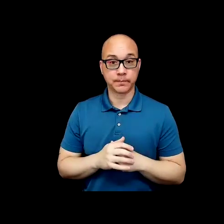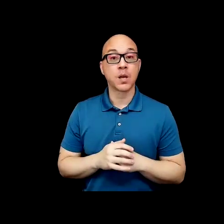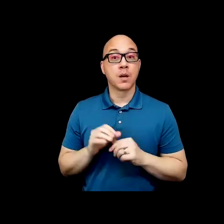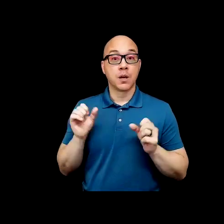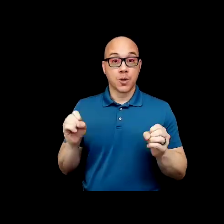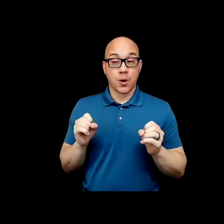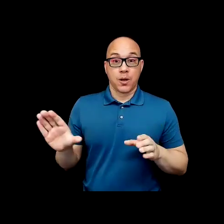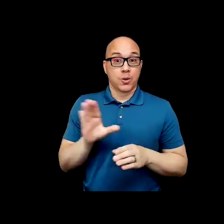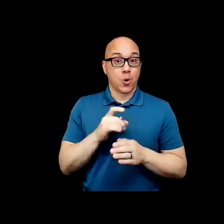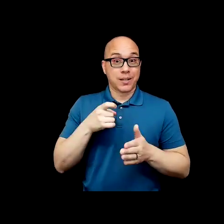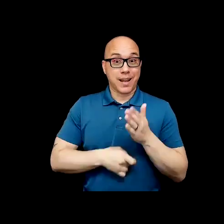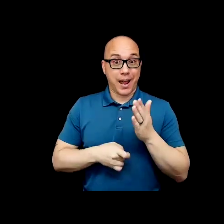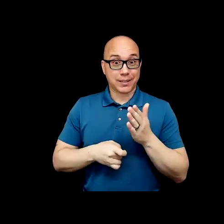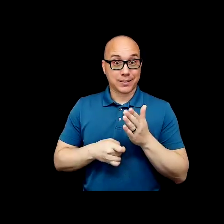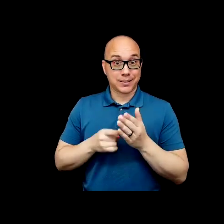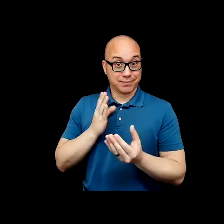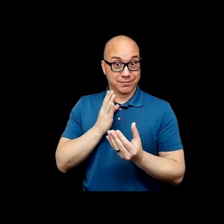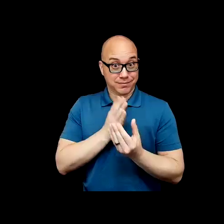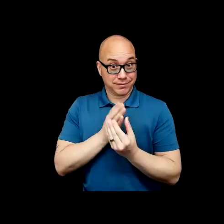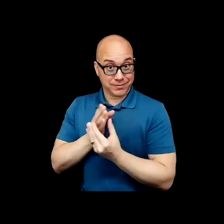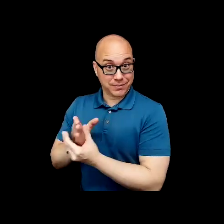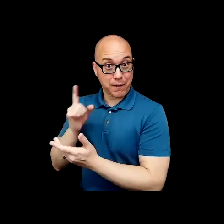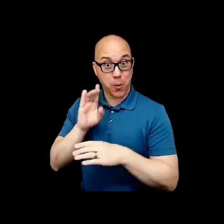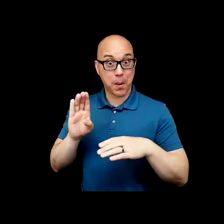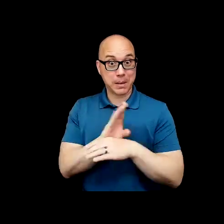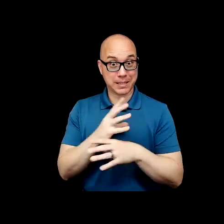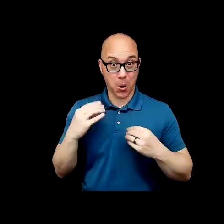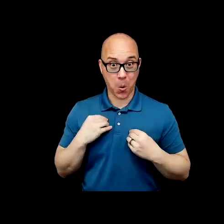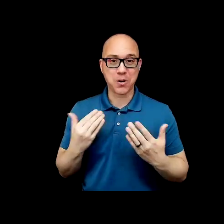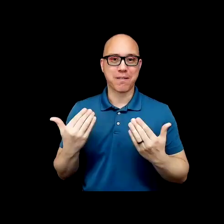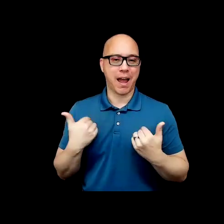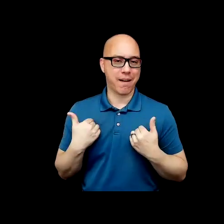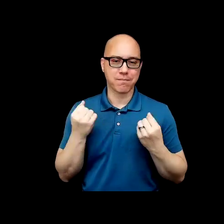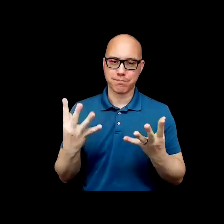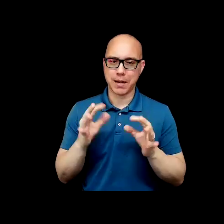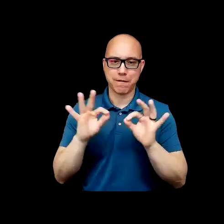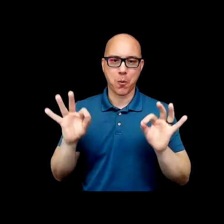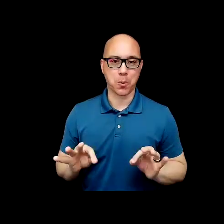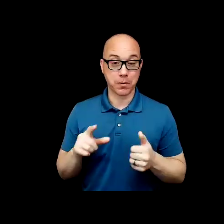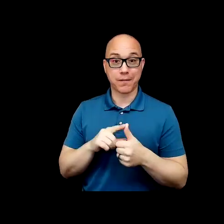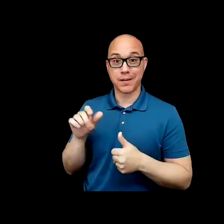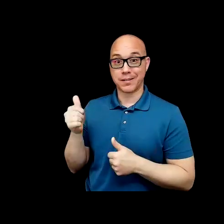owner is going to include several layers, as you can see. You will have the 1040, your Schedule C,